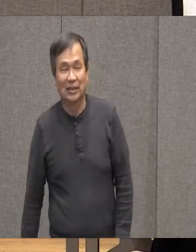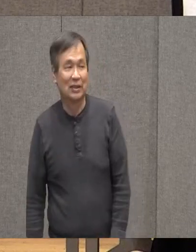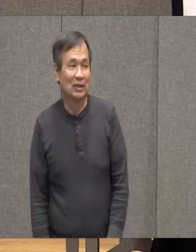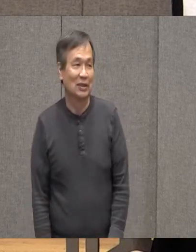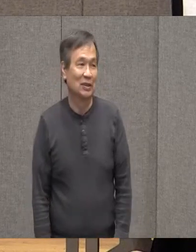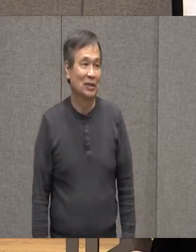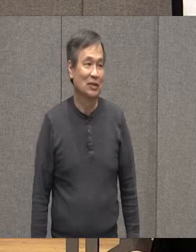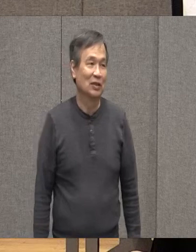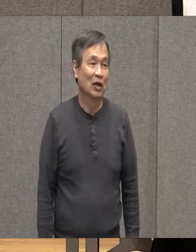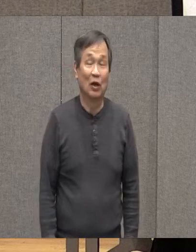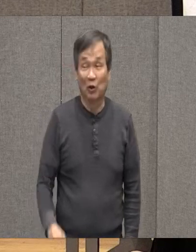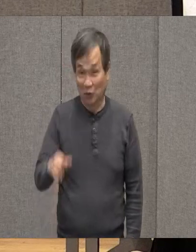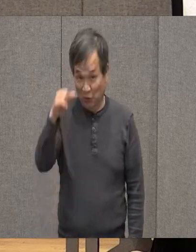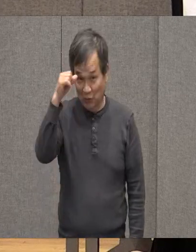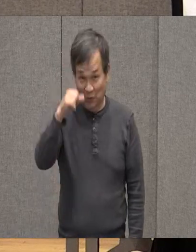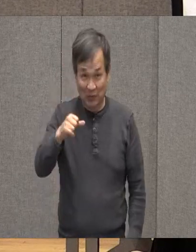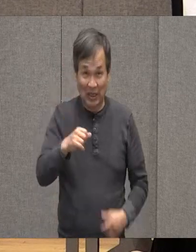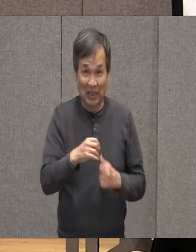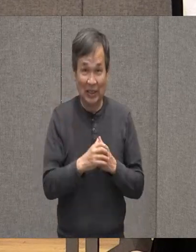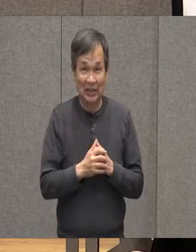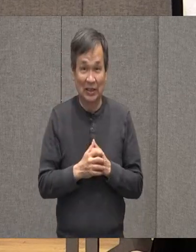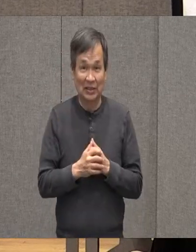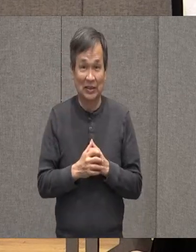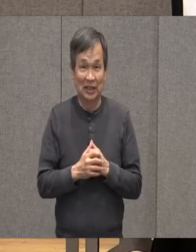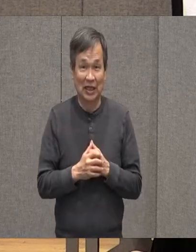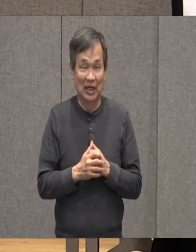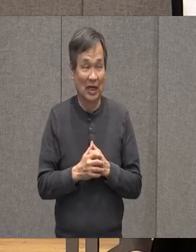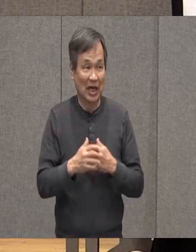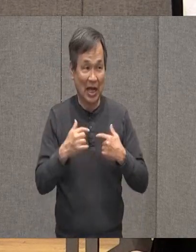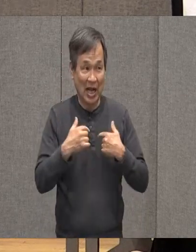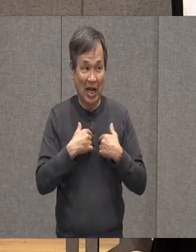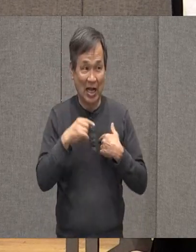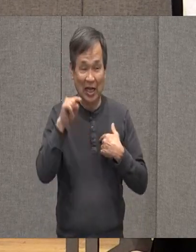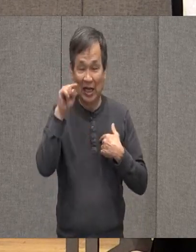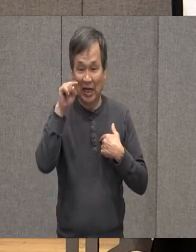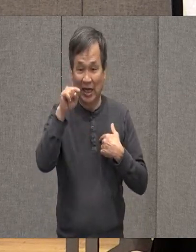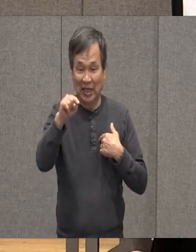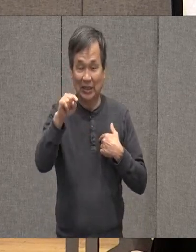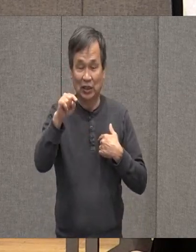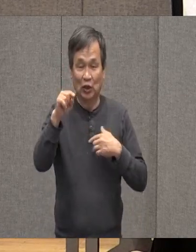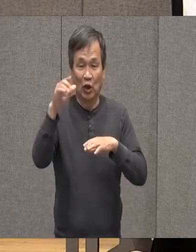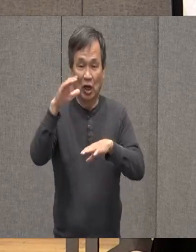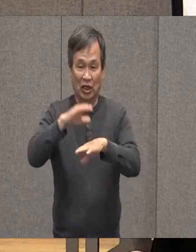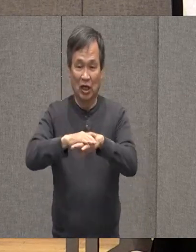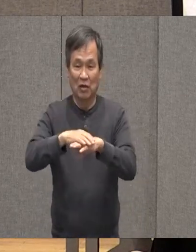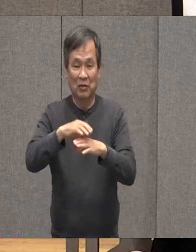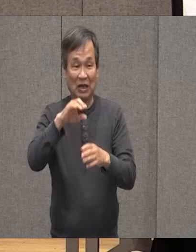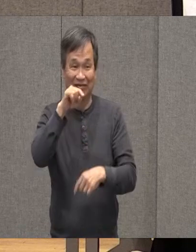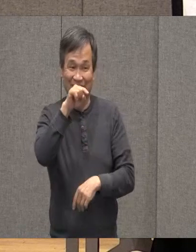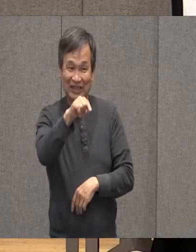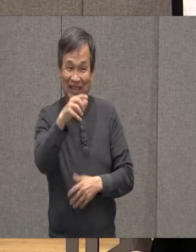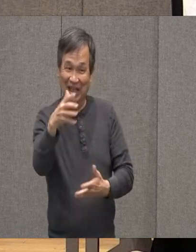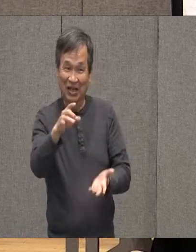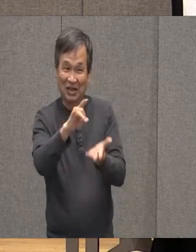So do you remember we get to practice the rule then. That means I go to this card, but Miss Sears is already here, So guess what?